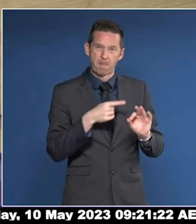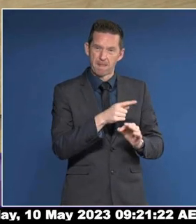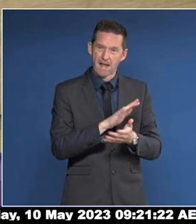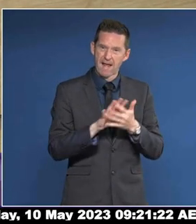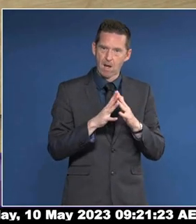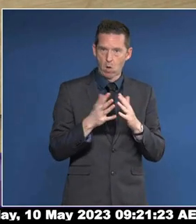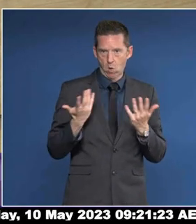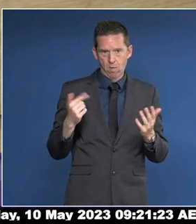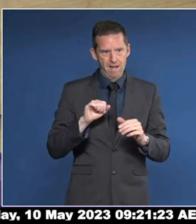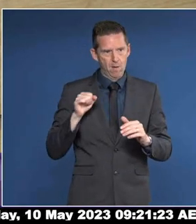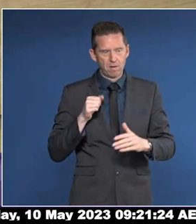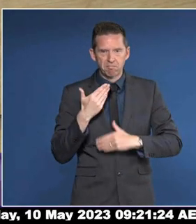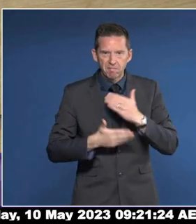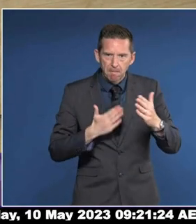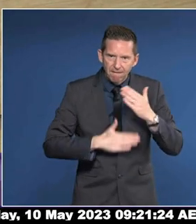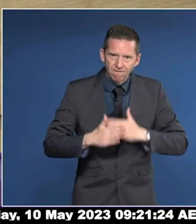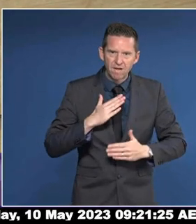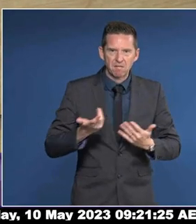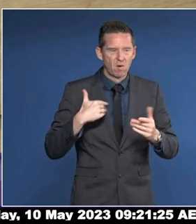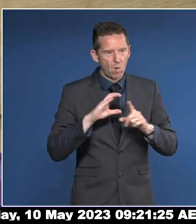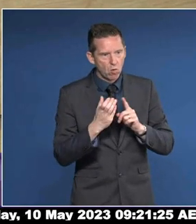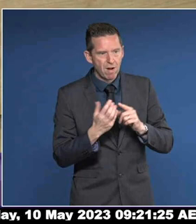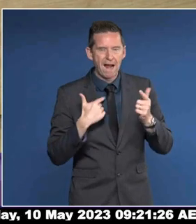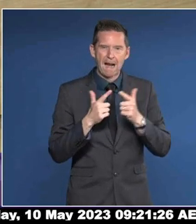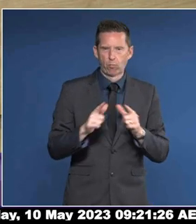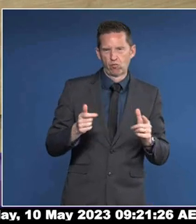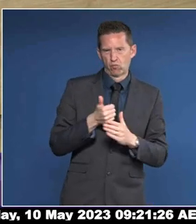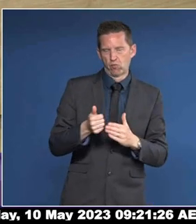behaviours, in our language and in our patterns, things that we're used to.